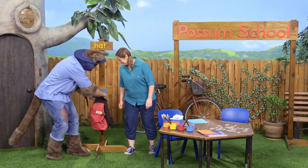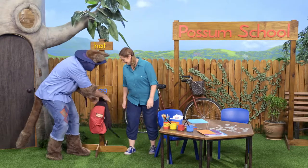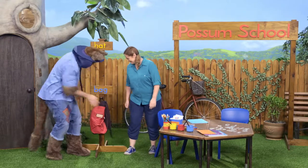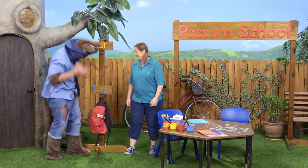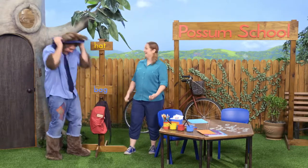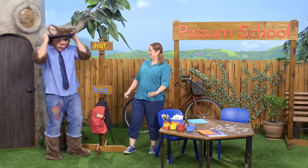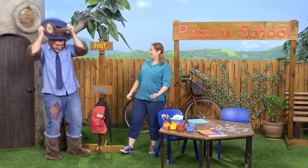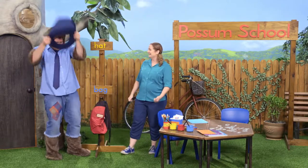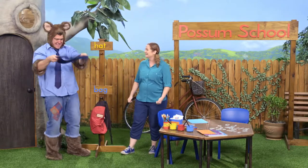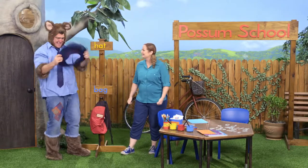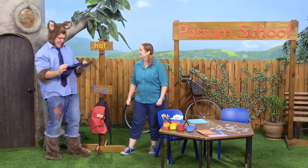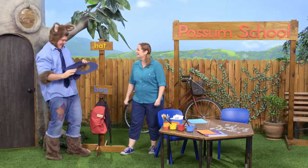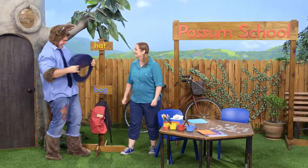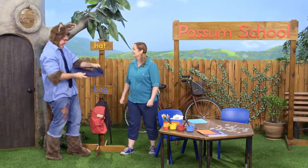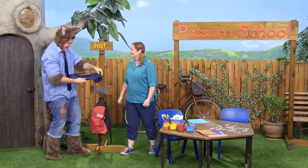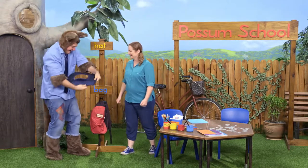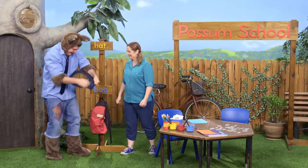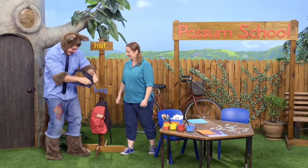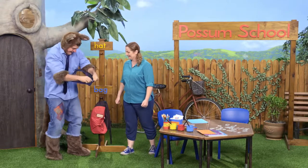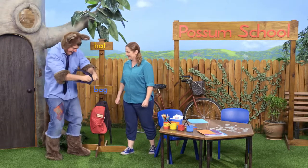And there. Oh, good. And...